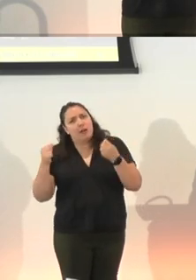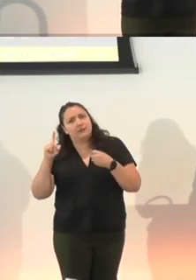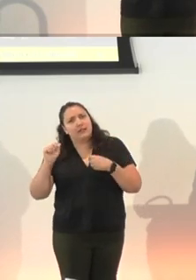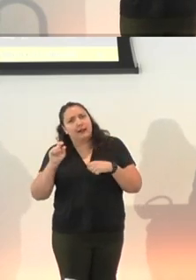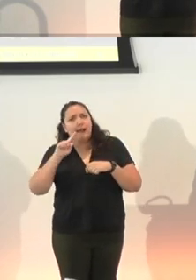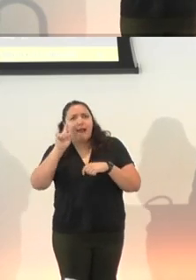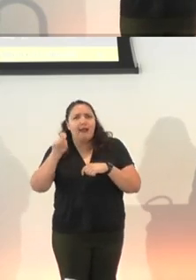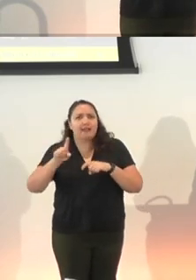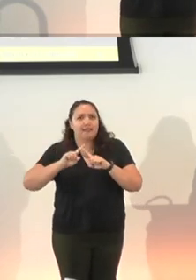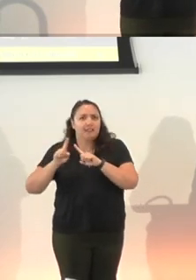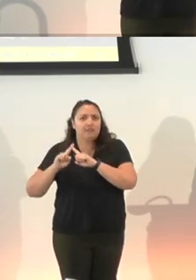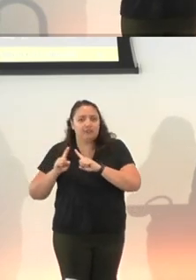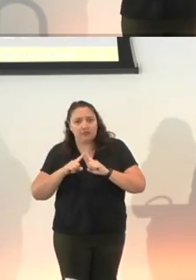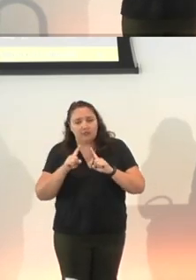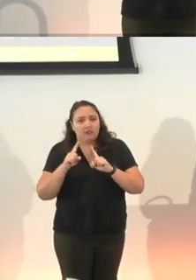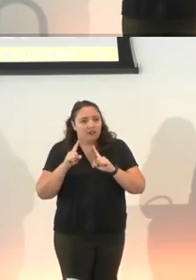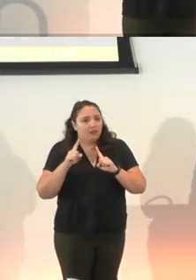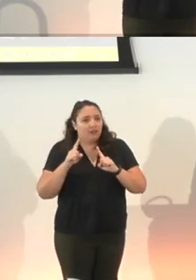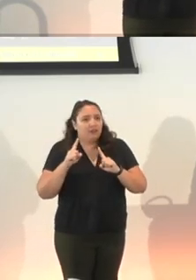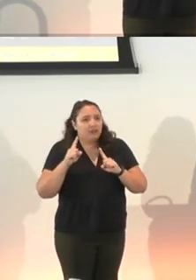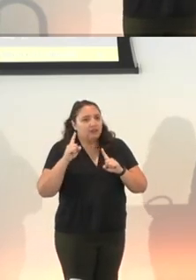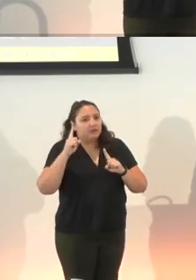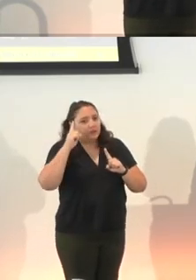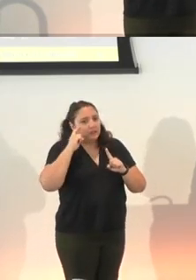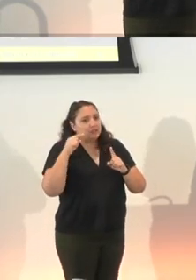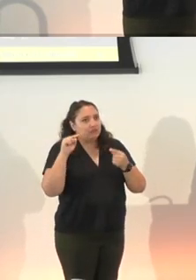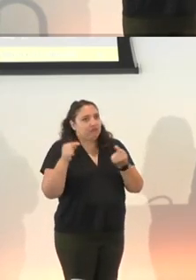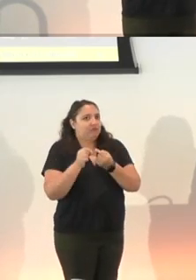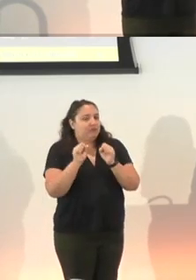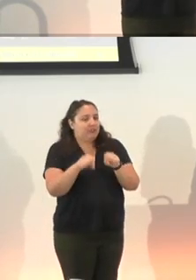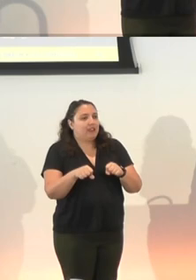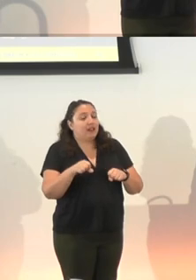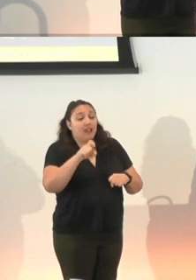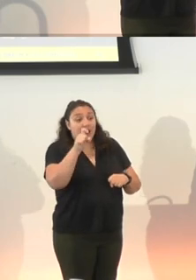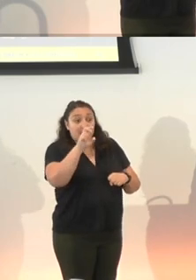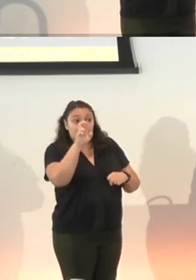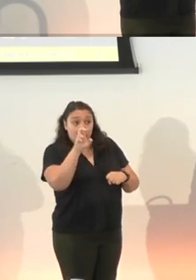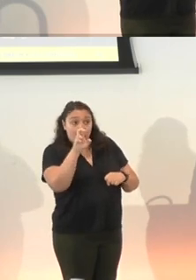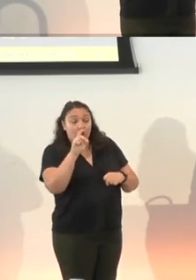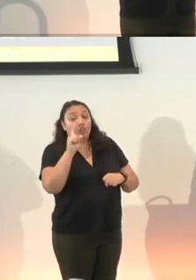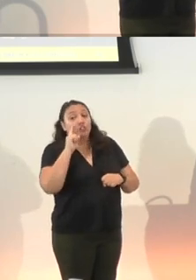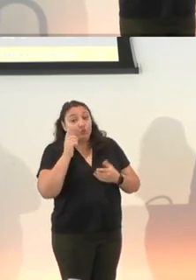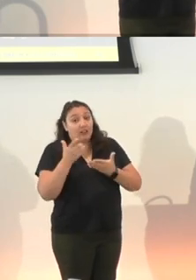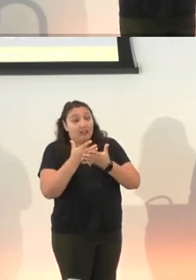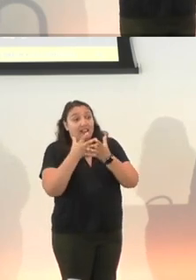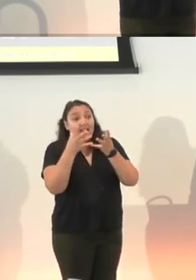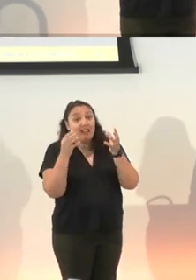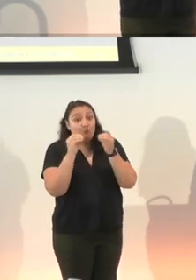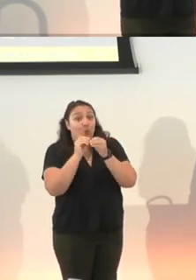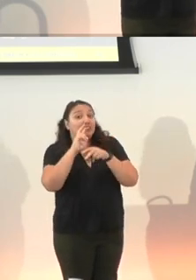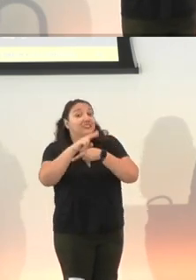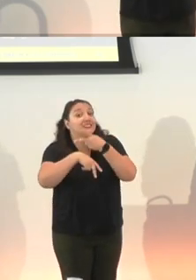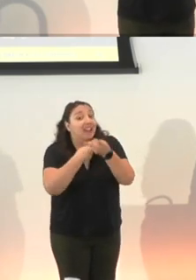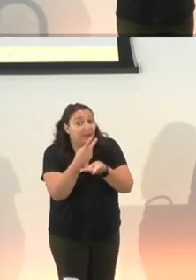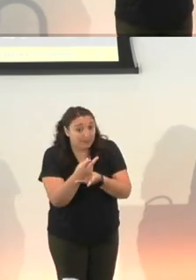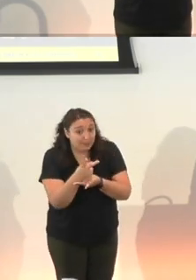such tight overlap. In XR research, you collect more types of data then we are health right now.